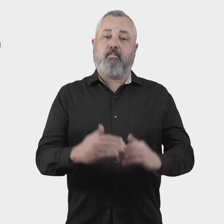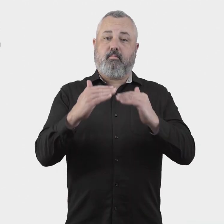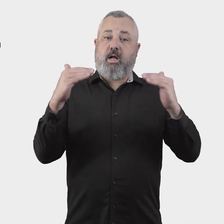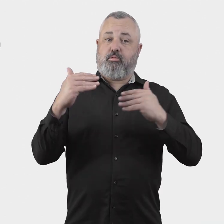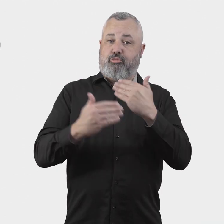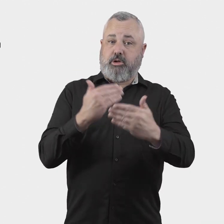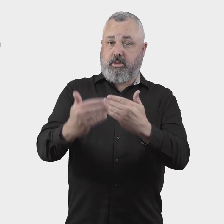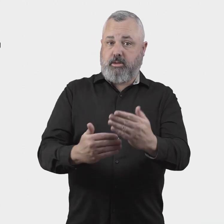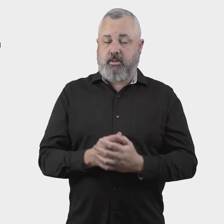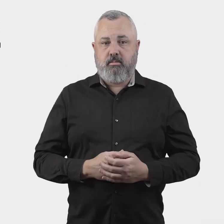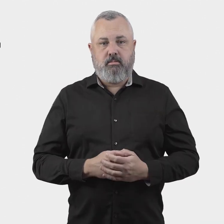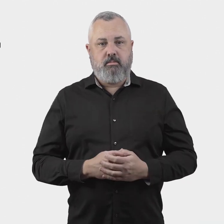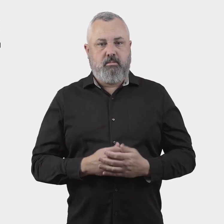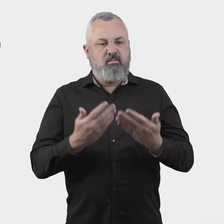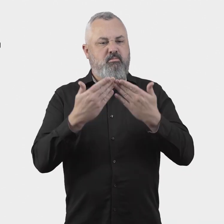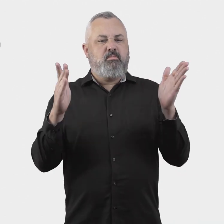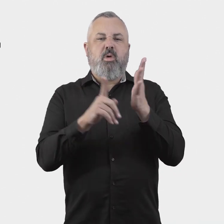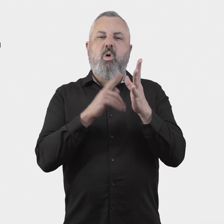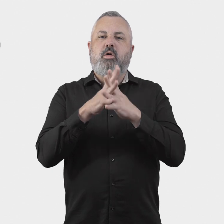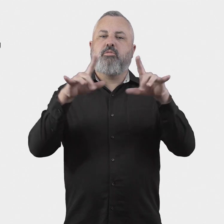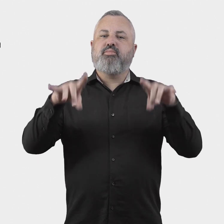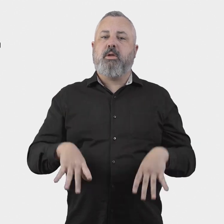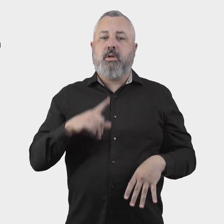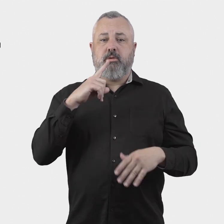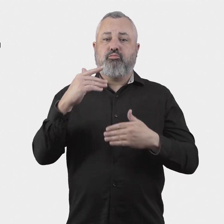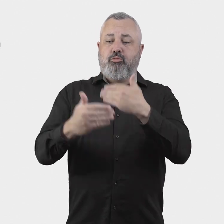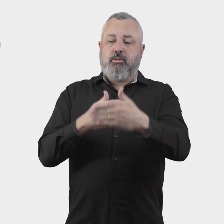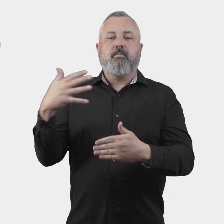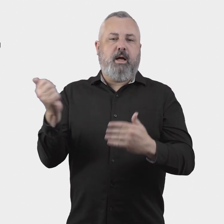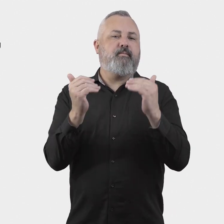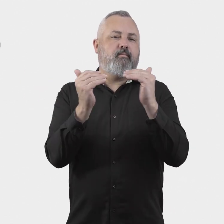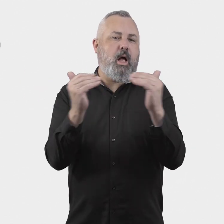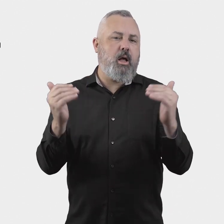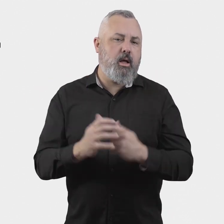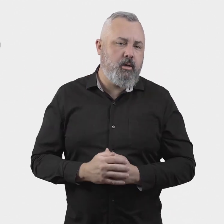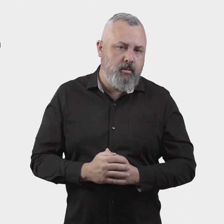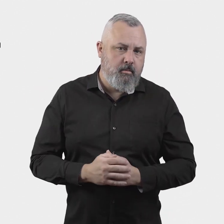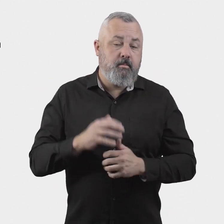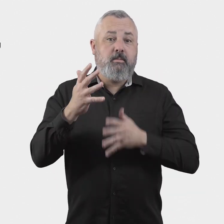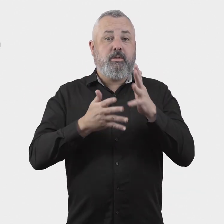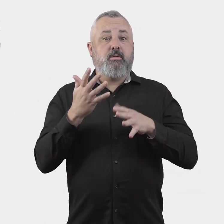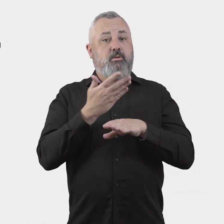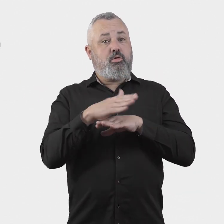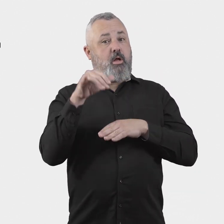3.3 Procedural fairness Consistent with the common law legal principle of procedural fairness, the government considers it